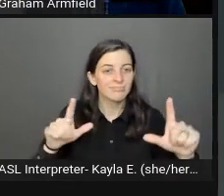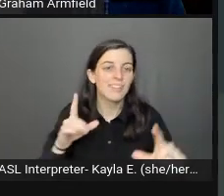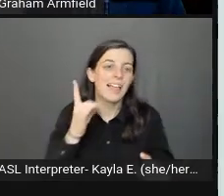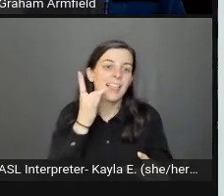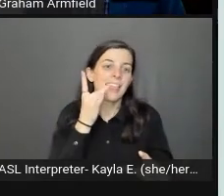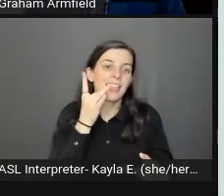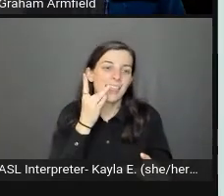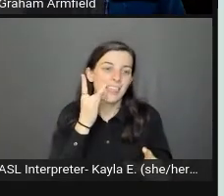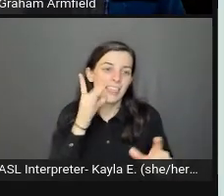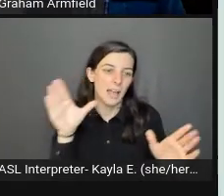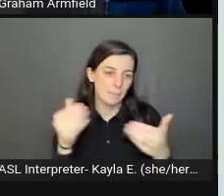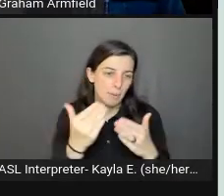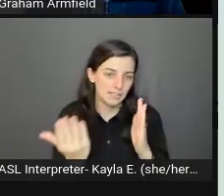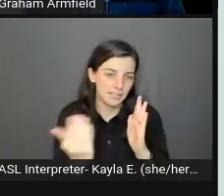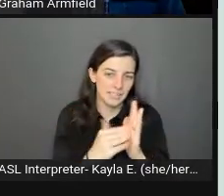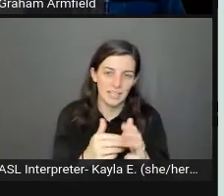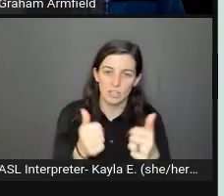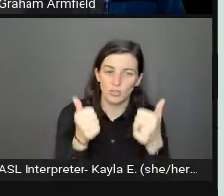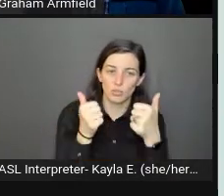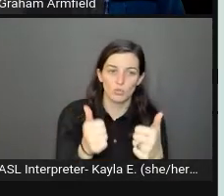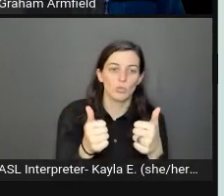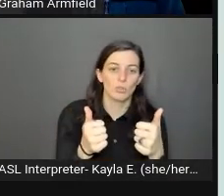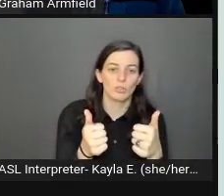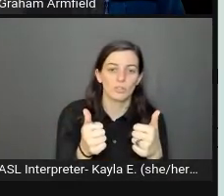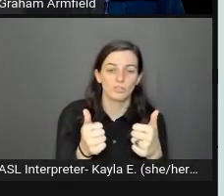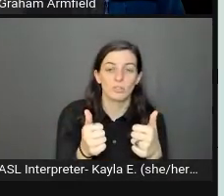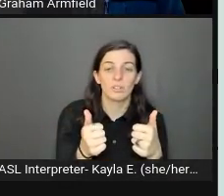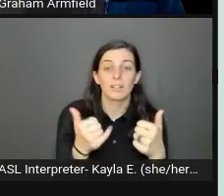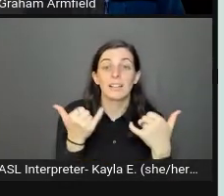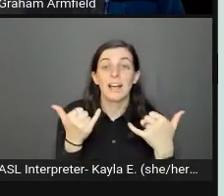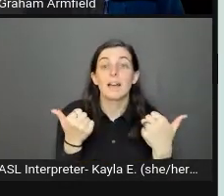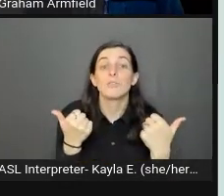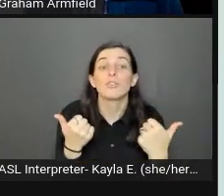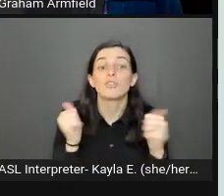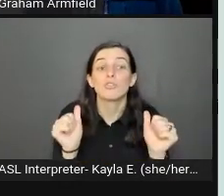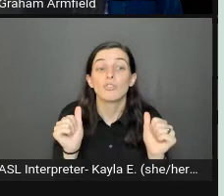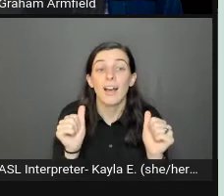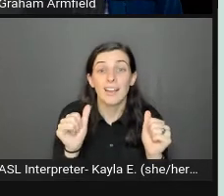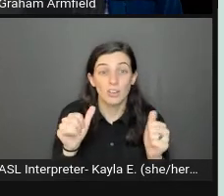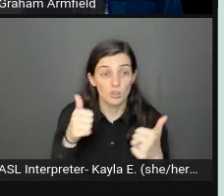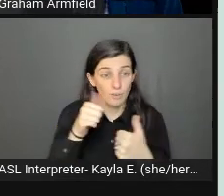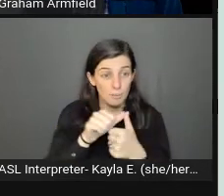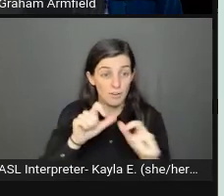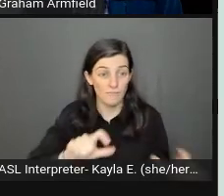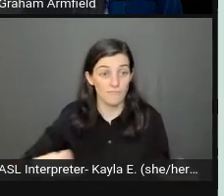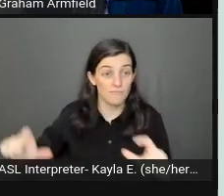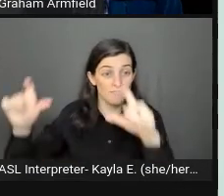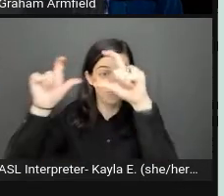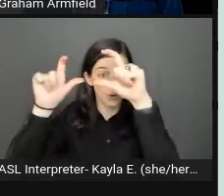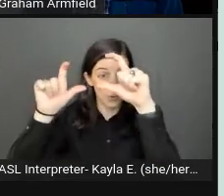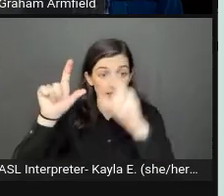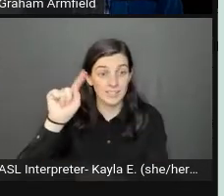Let's get rid of that. Now, I'm going to put the focus back up here so I know exactly, where focus is.